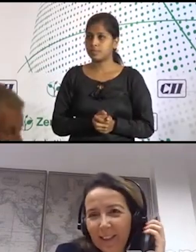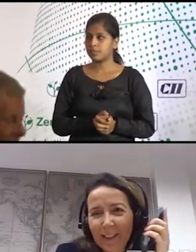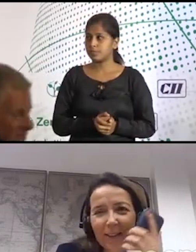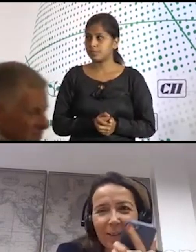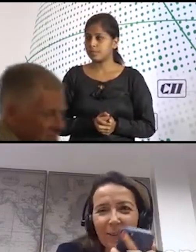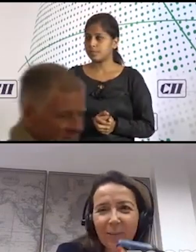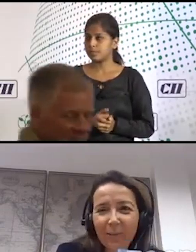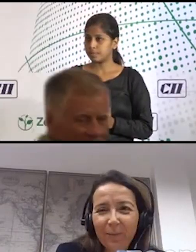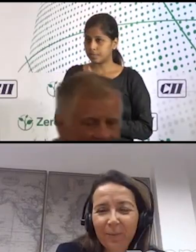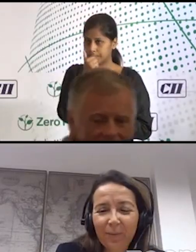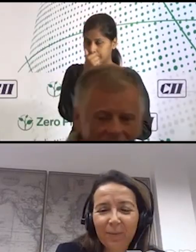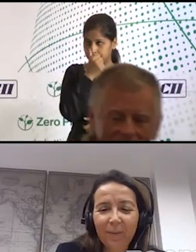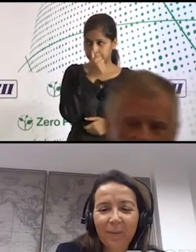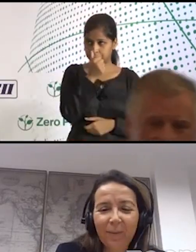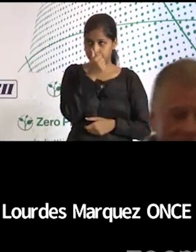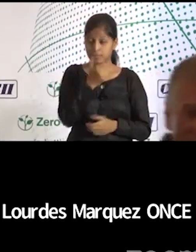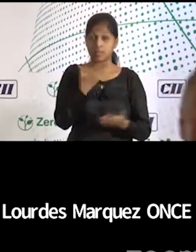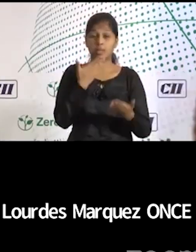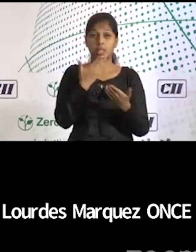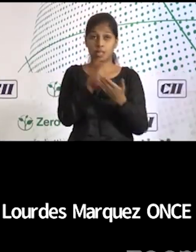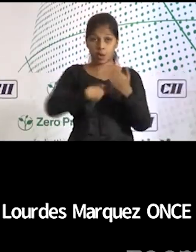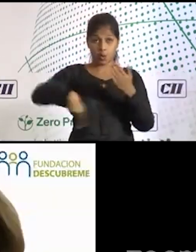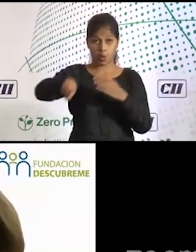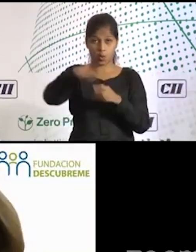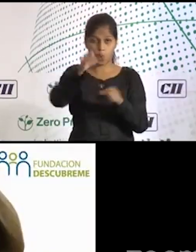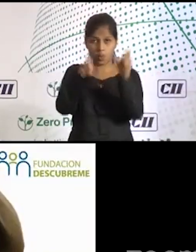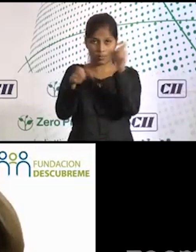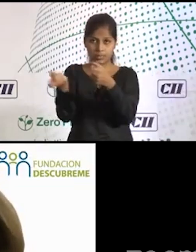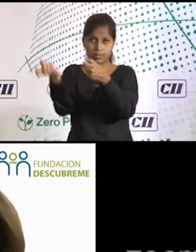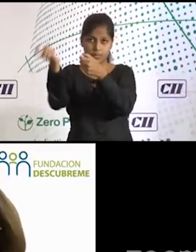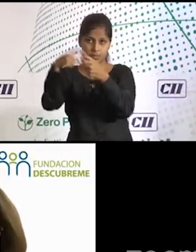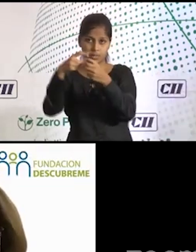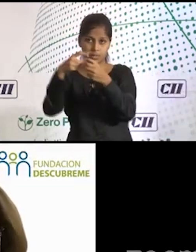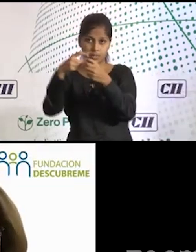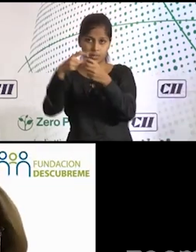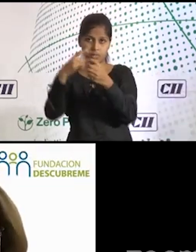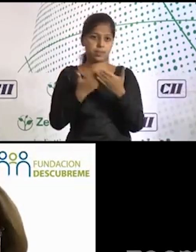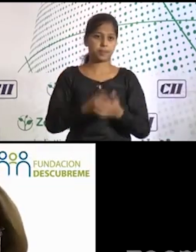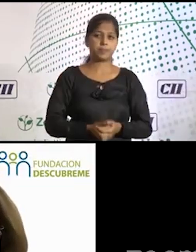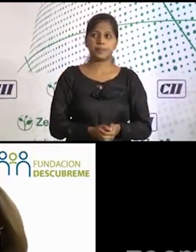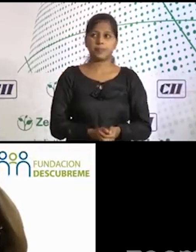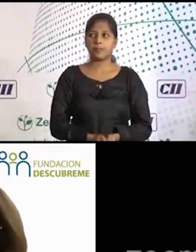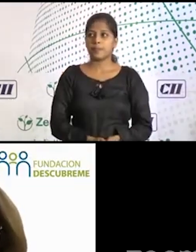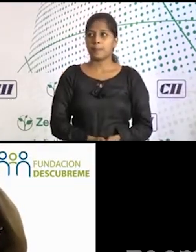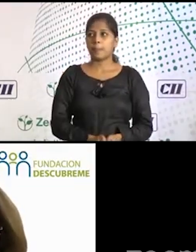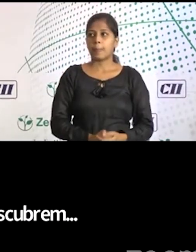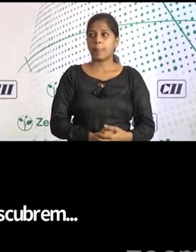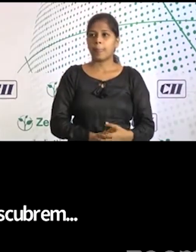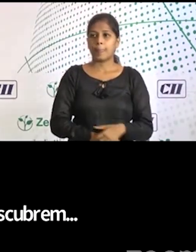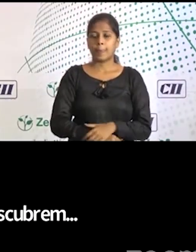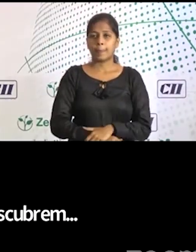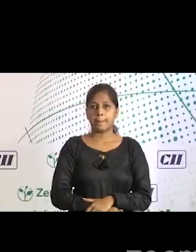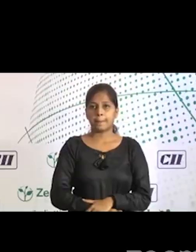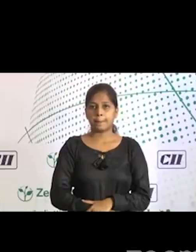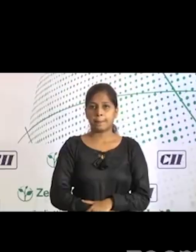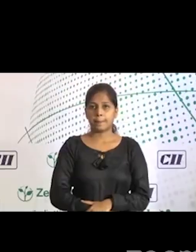thank you, Shashank and all the panelists.